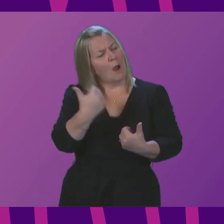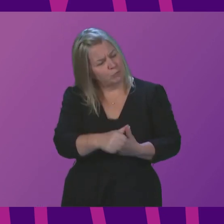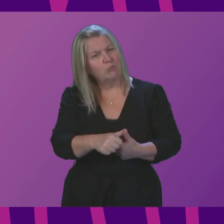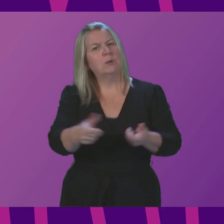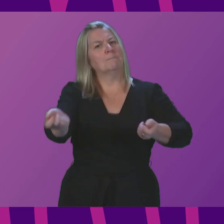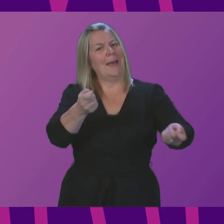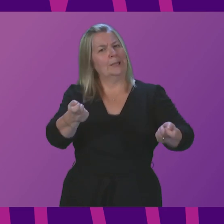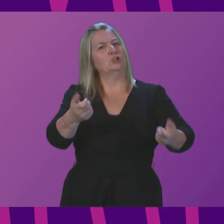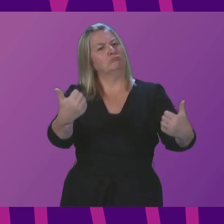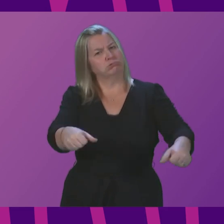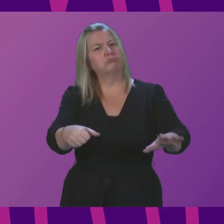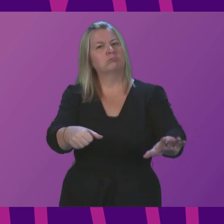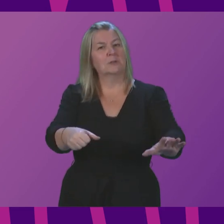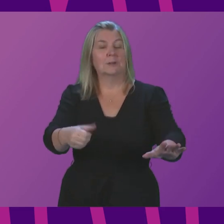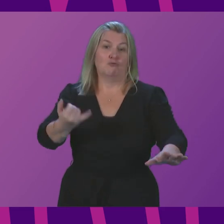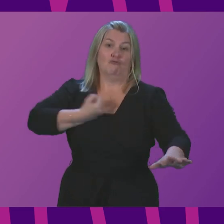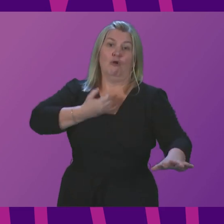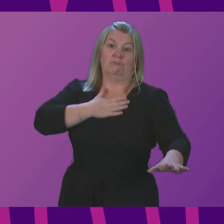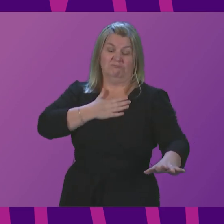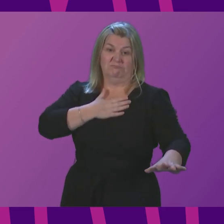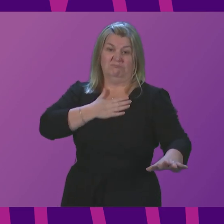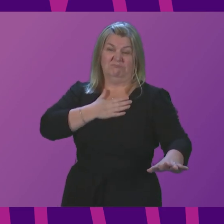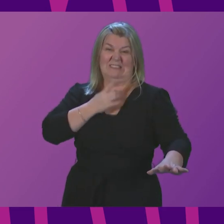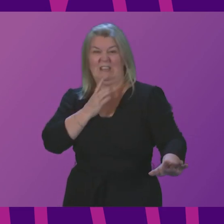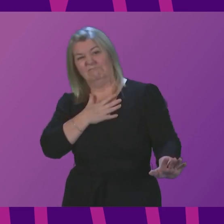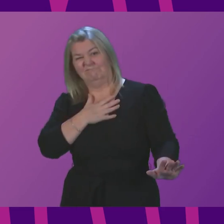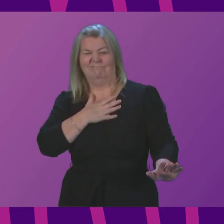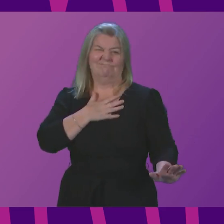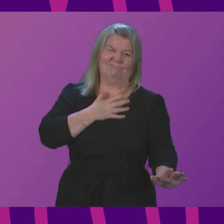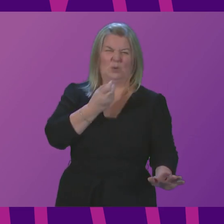with, it would be really wrong for me to second guess the sentencing decisions of any sheriff